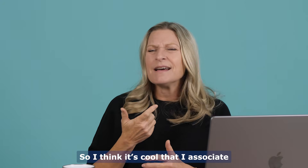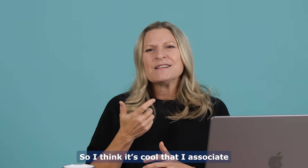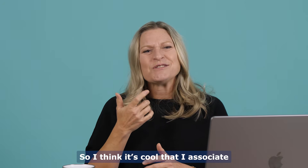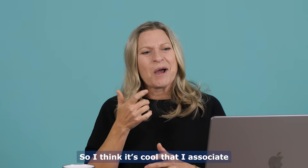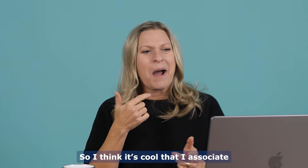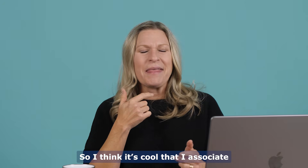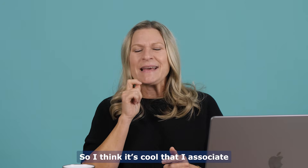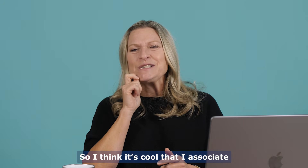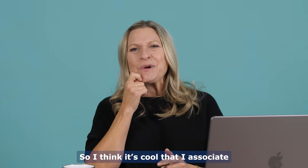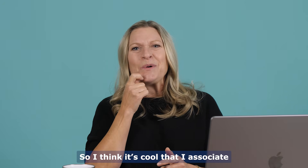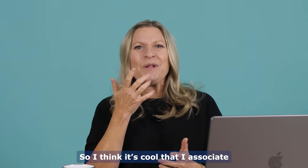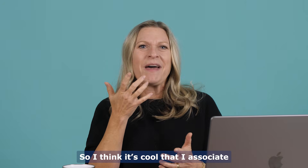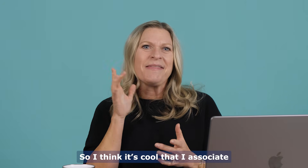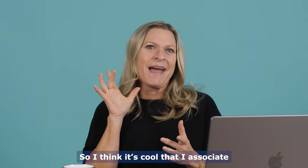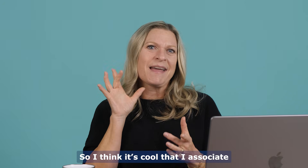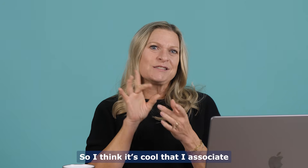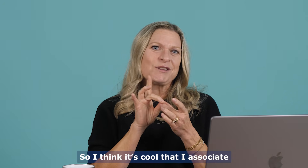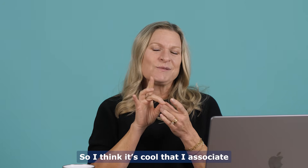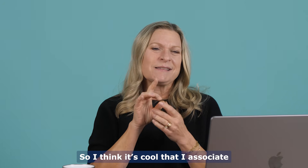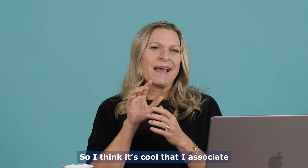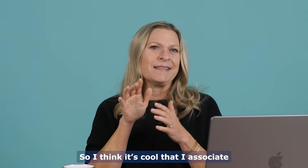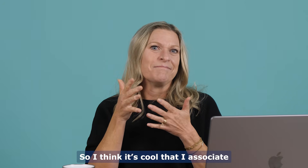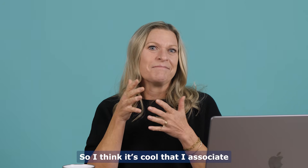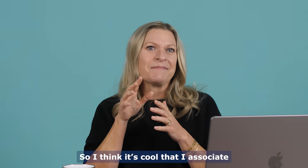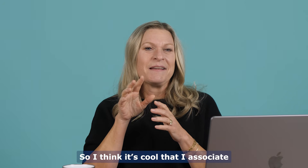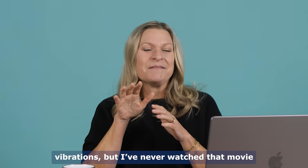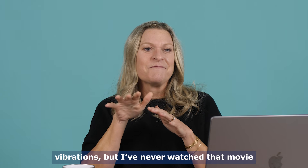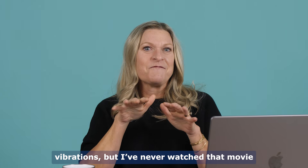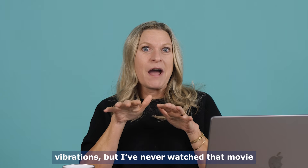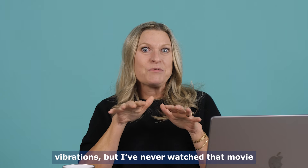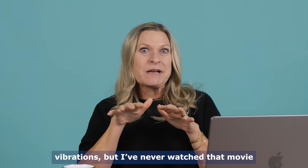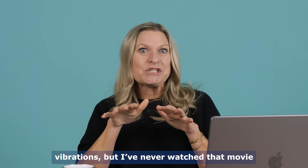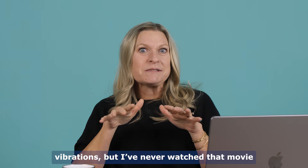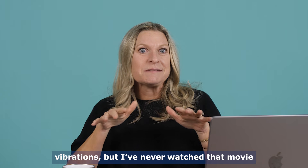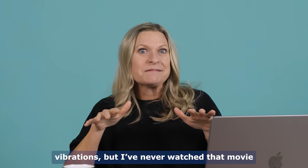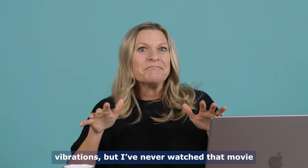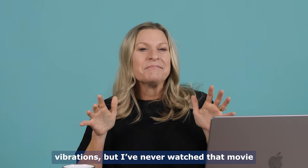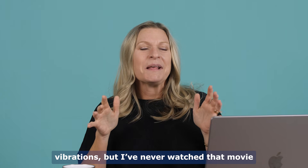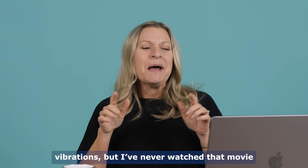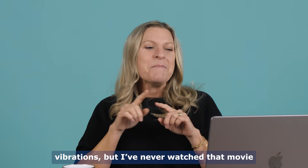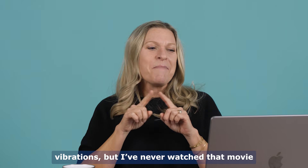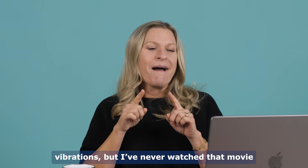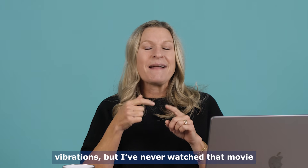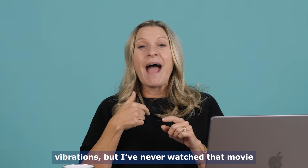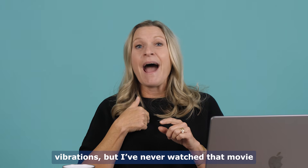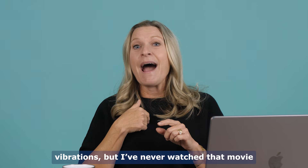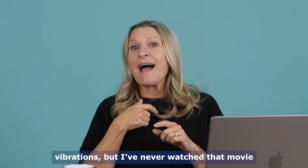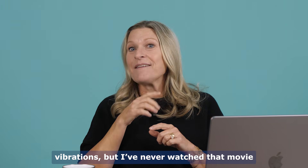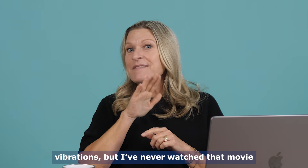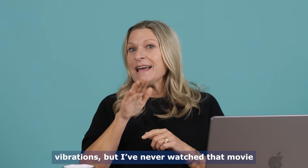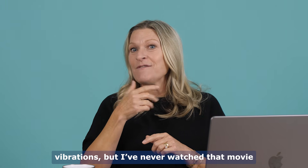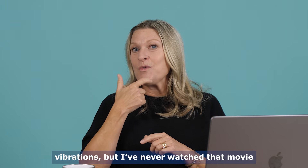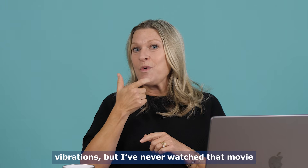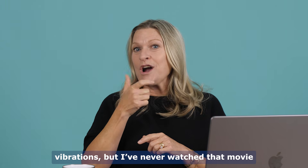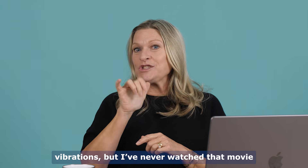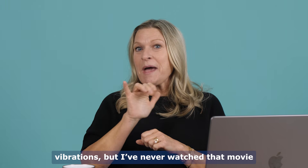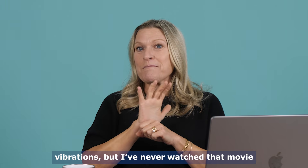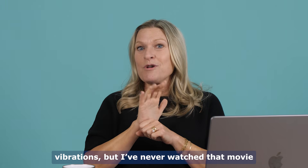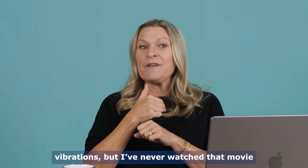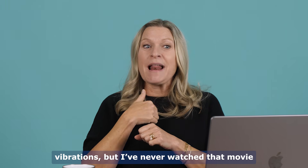So I think it’s cool that I associate vibrations, but I’ve never watched that movie